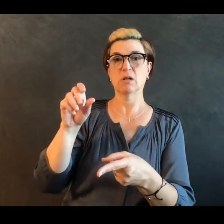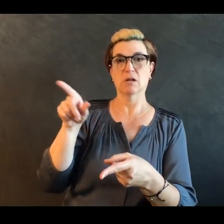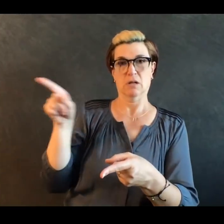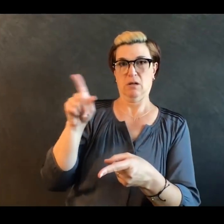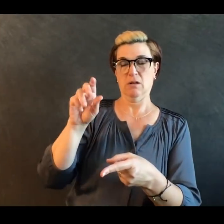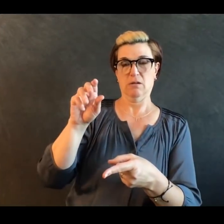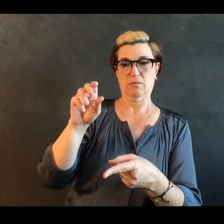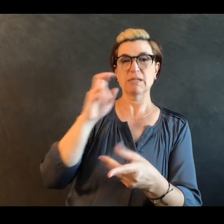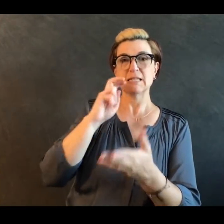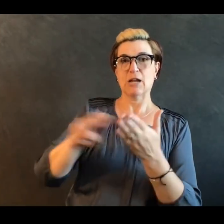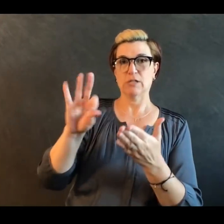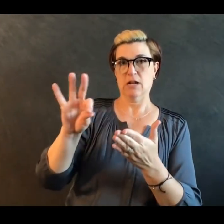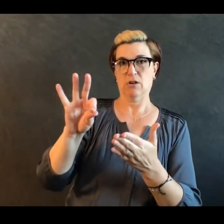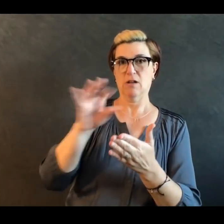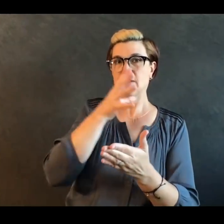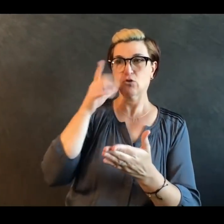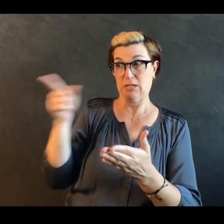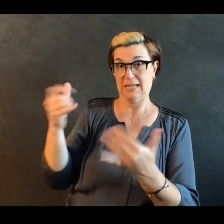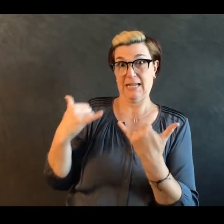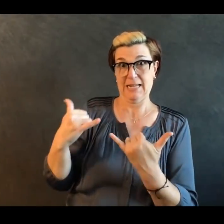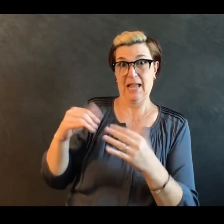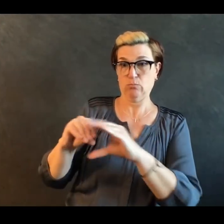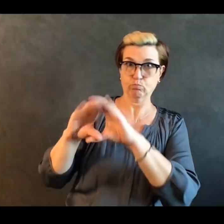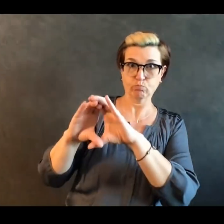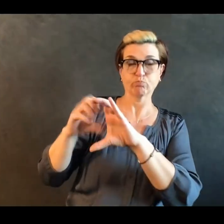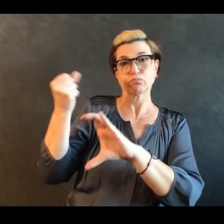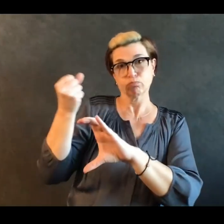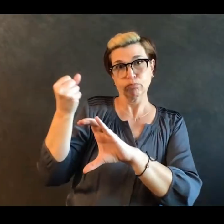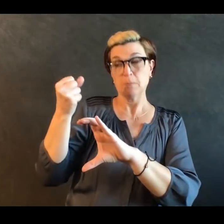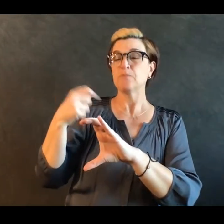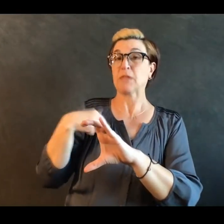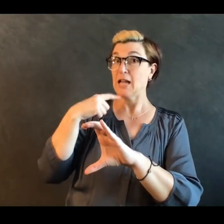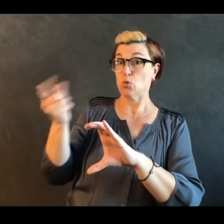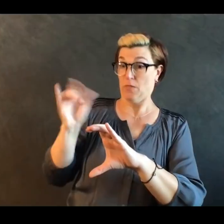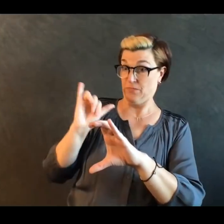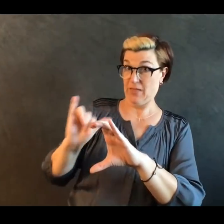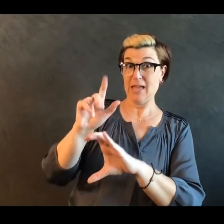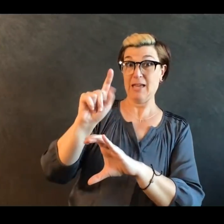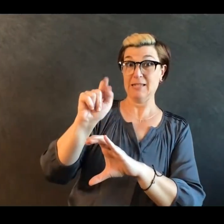distribute much of that money to the farmers our farmers were targeted and